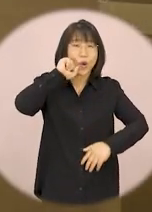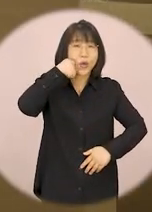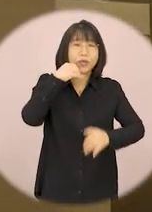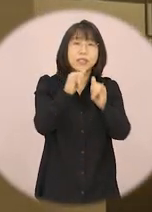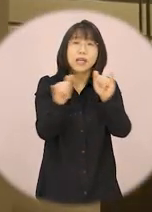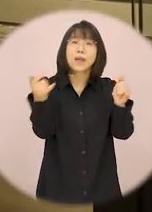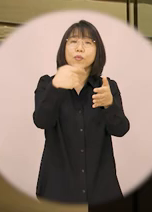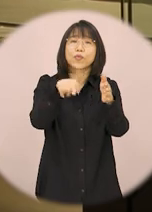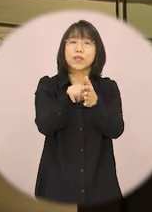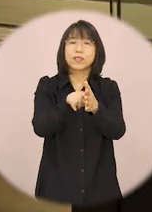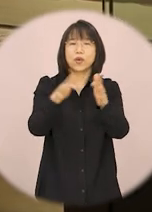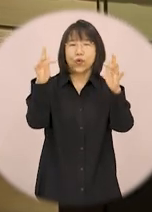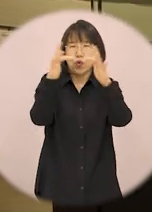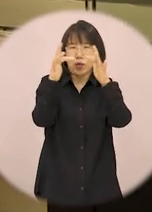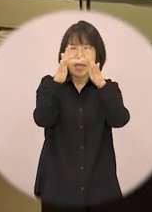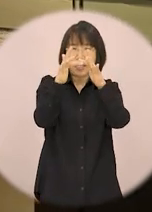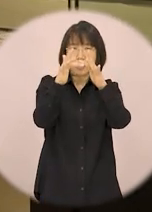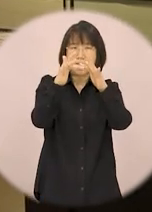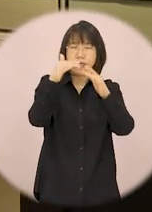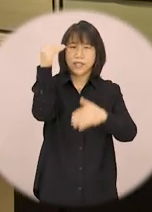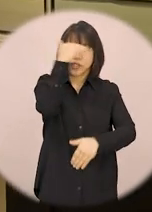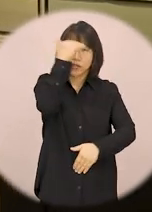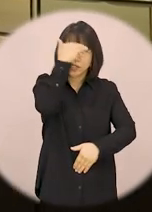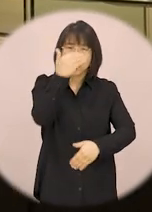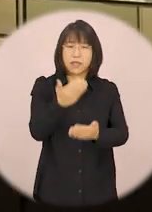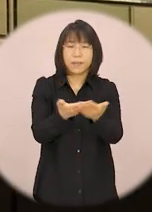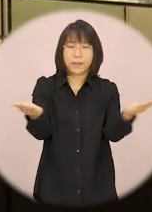we hold a non-face-to-face online exhibition tour at the Gyeomjae Jeongseon Museum.